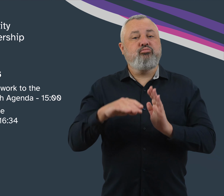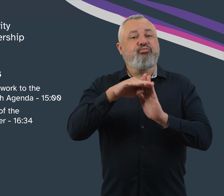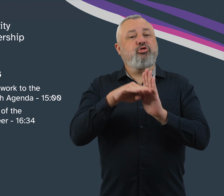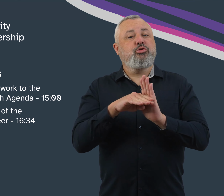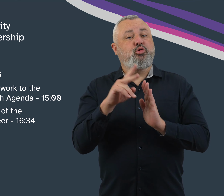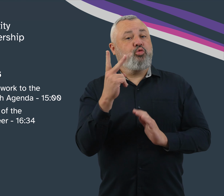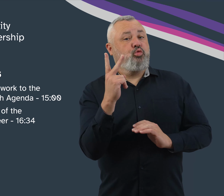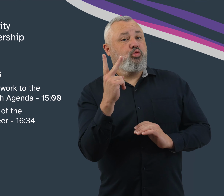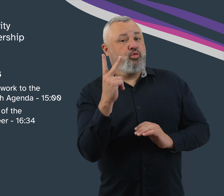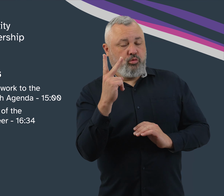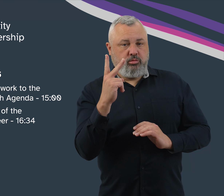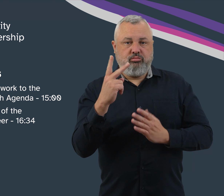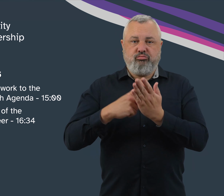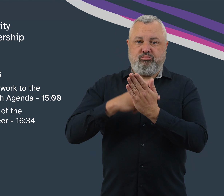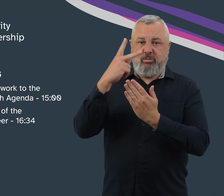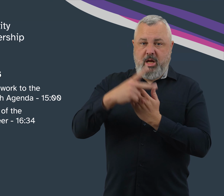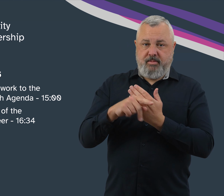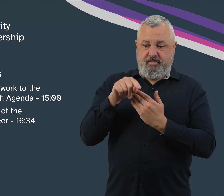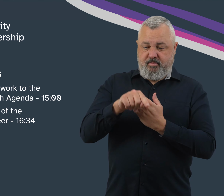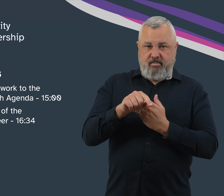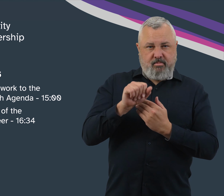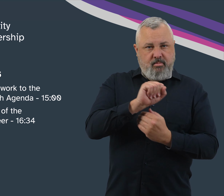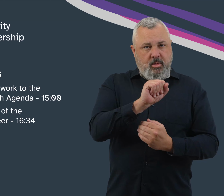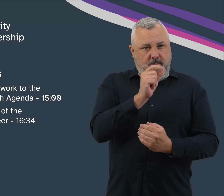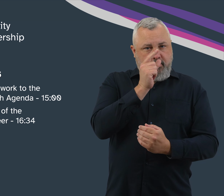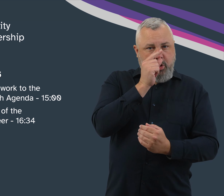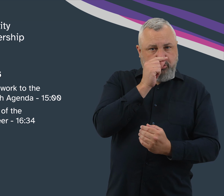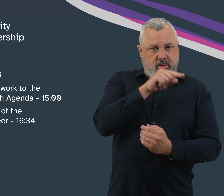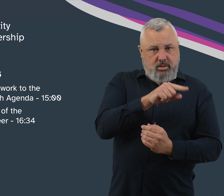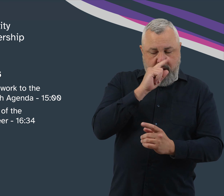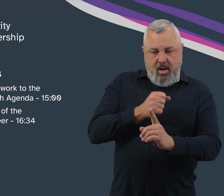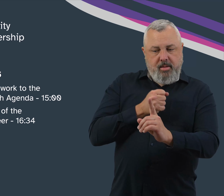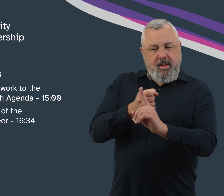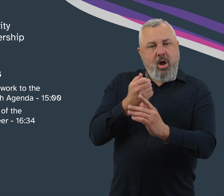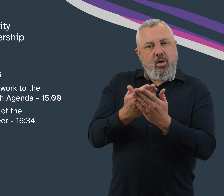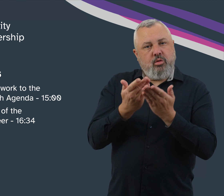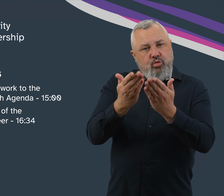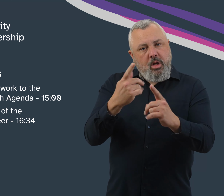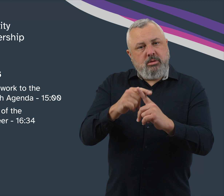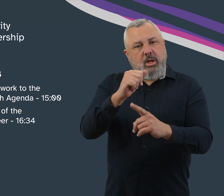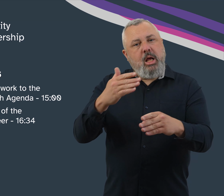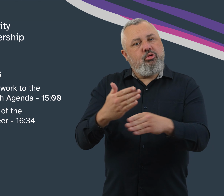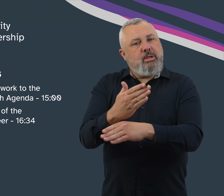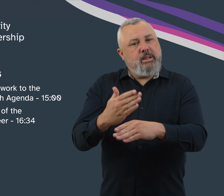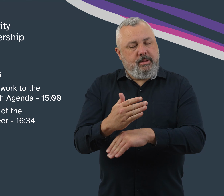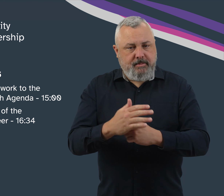Criterion 2 - Potential impact of the program on you and your career